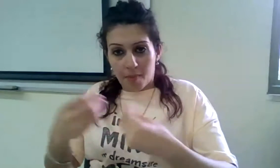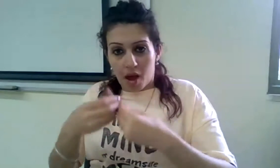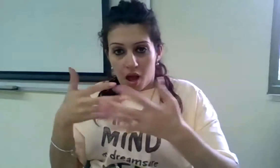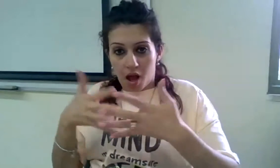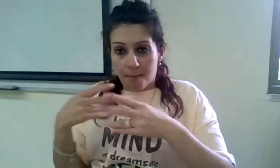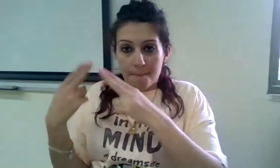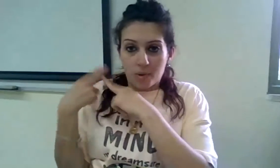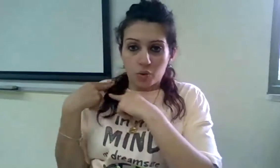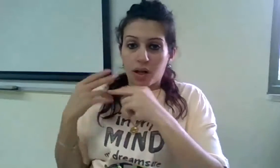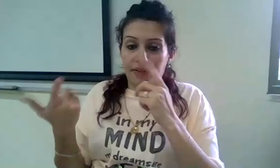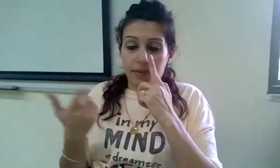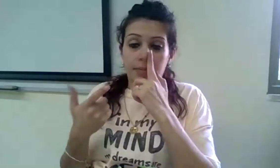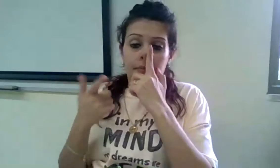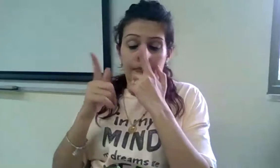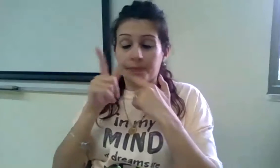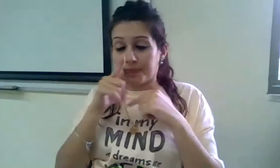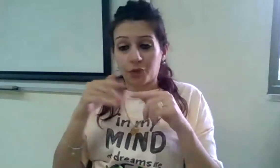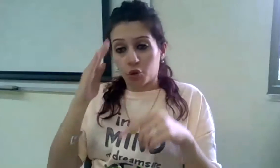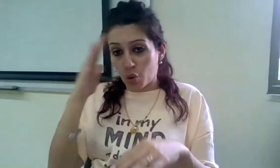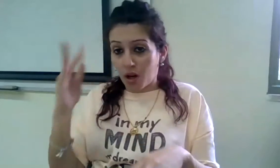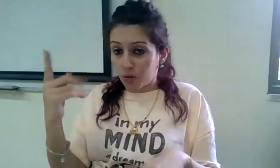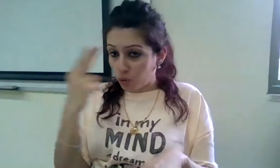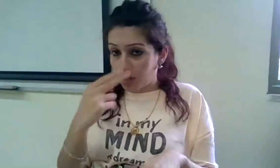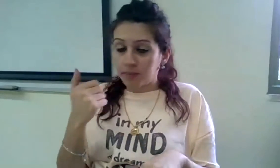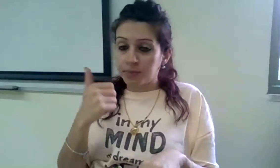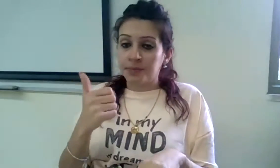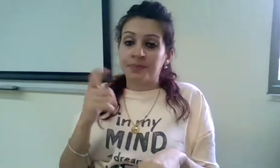And the interesting thing is that according to the outcomes